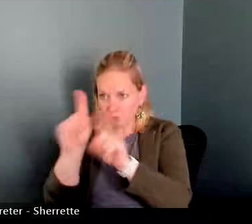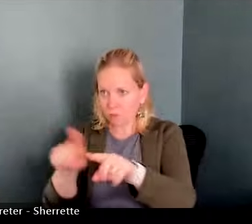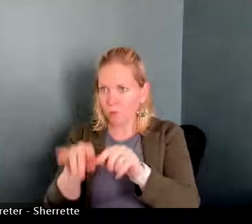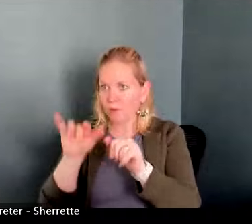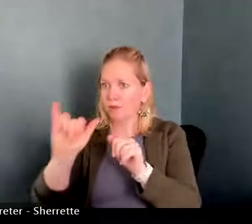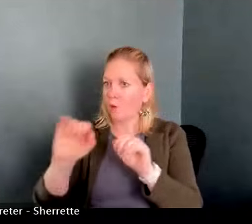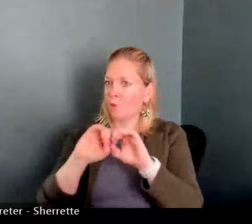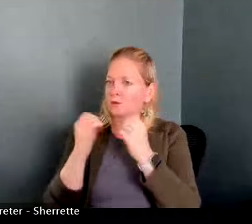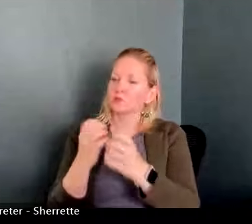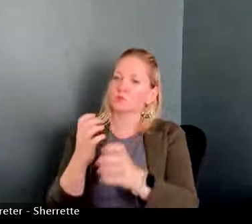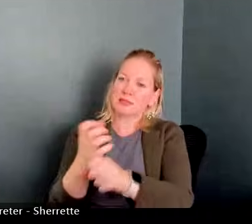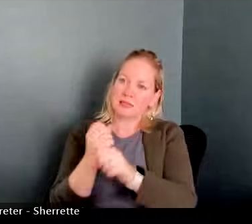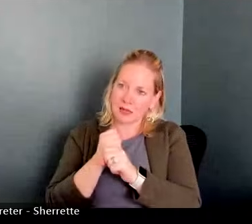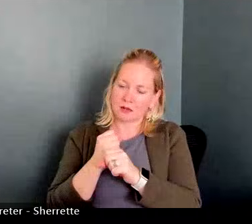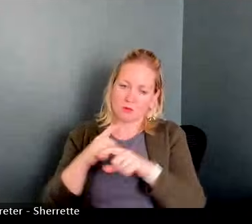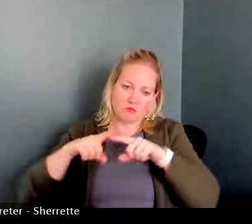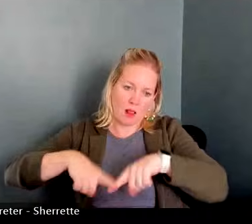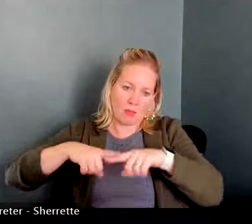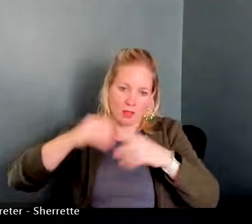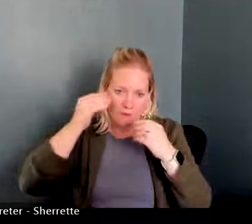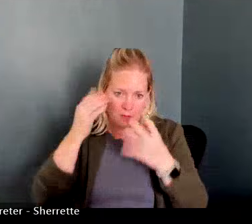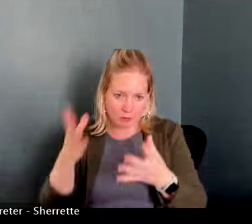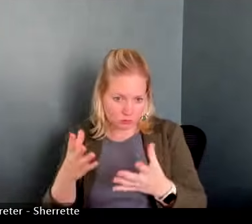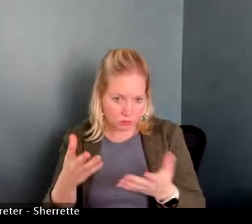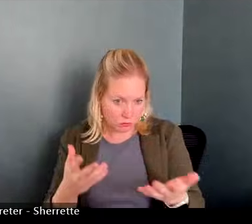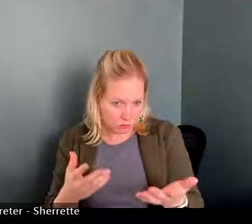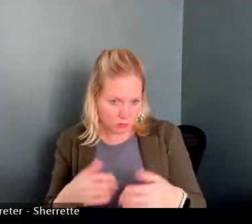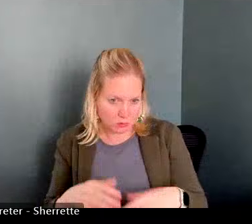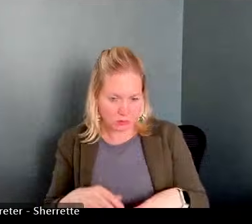Antuan Sartin: Yeah. We -- I was a part -- I sat on the board as a community outreach with